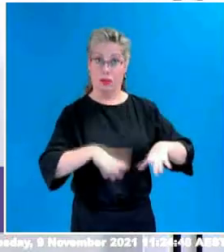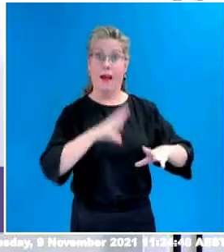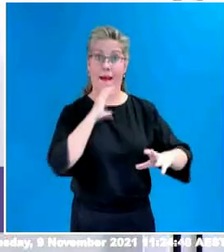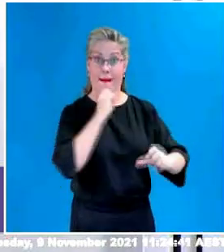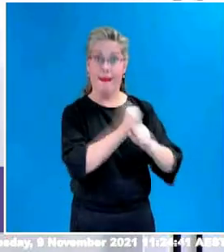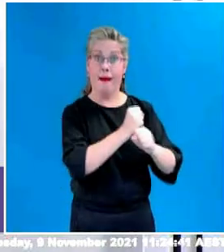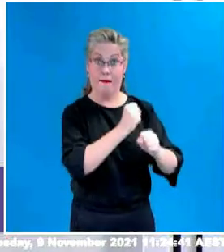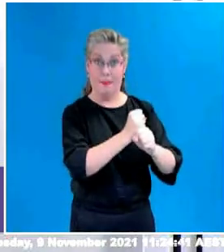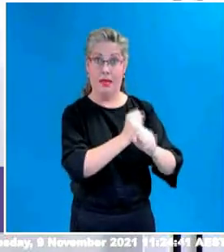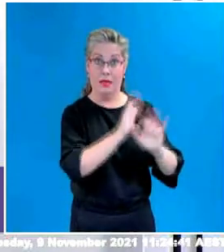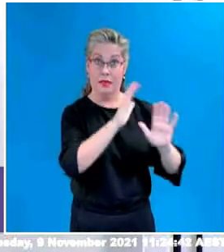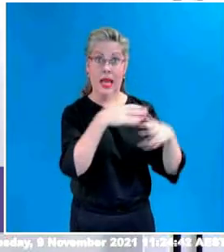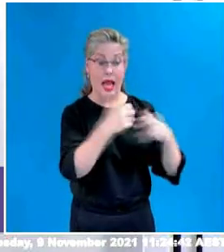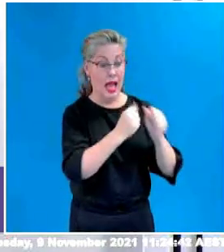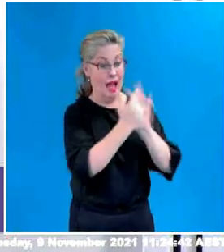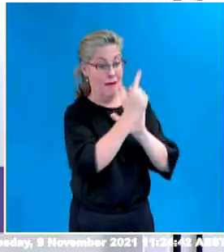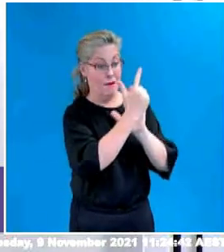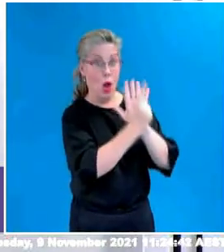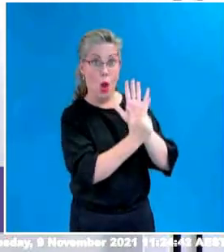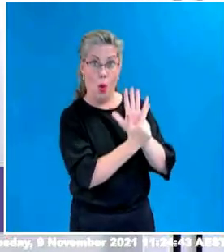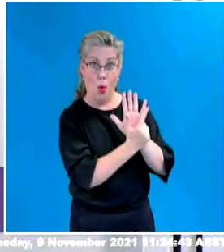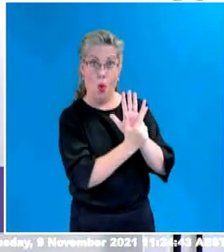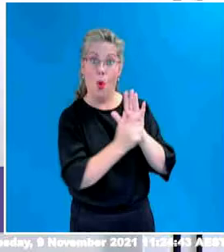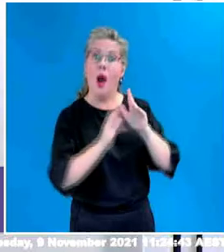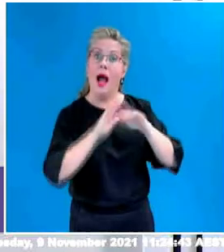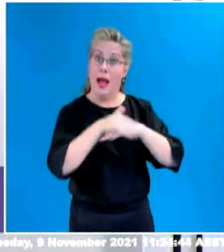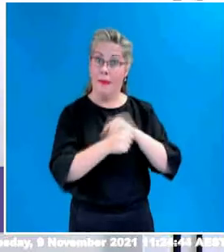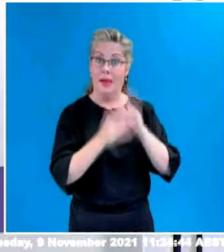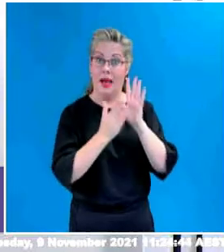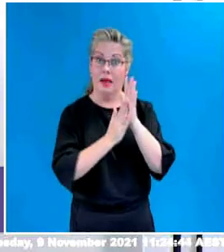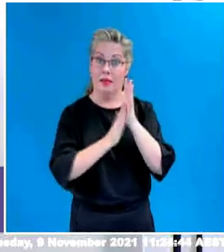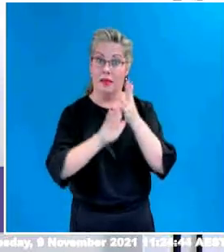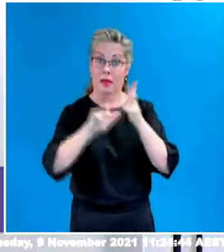There is also a proposed New South Wales Modern Slavery Act, but